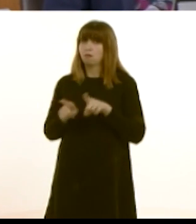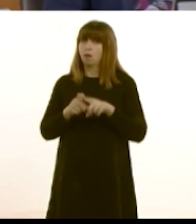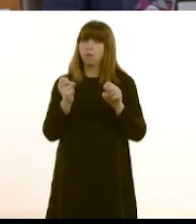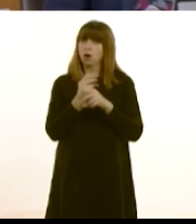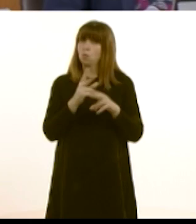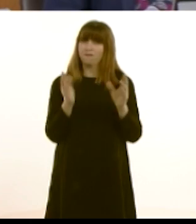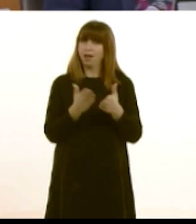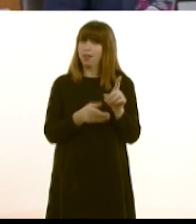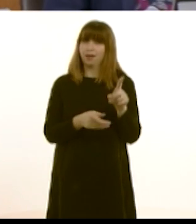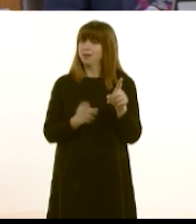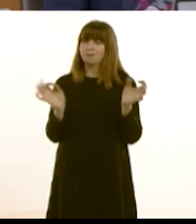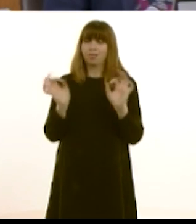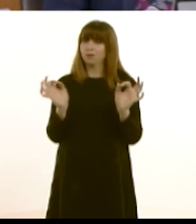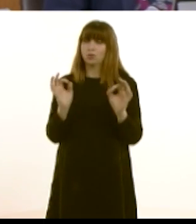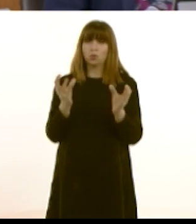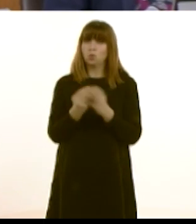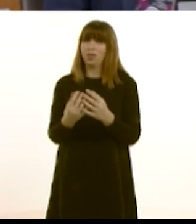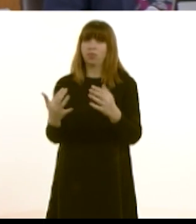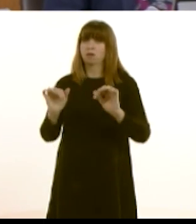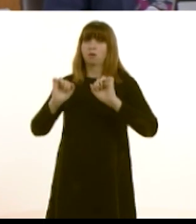It wasnít a matter of the water overtopping the walls.